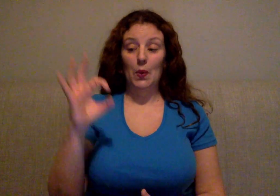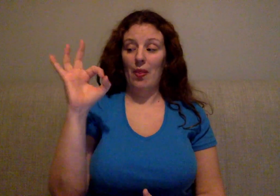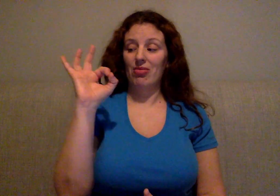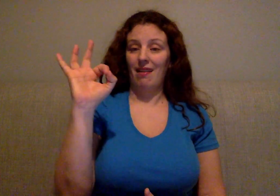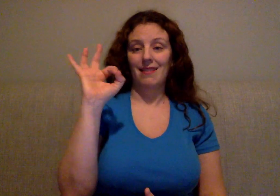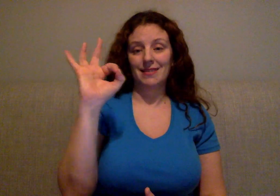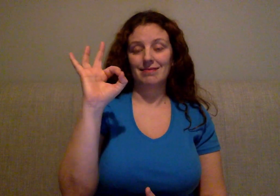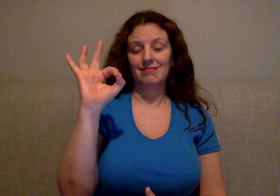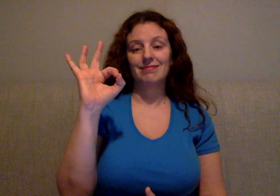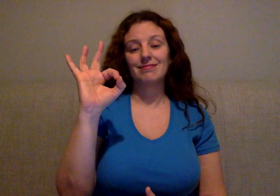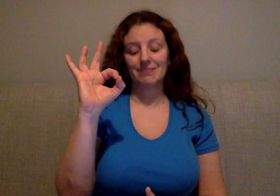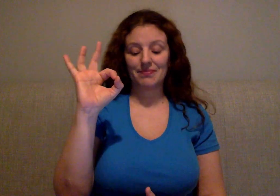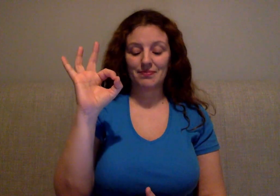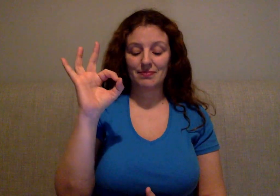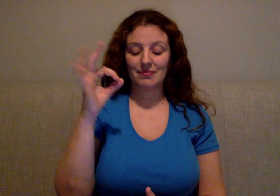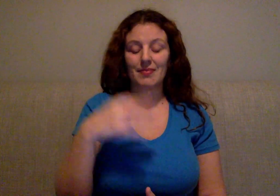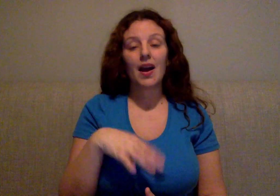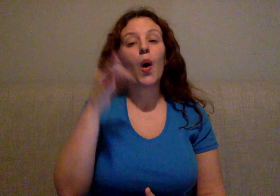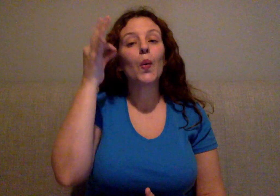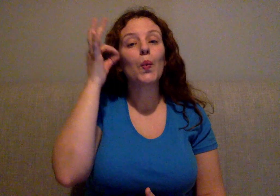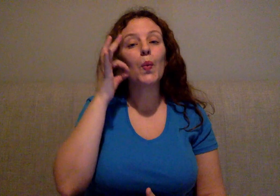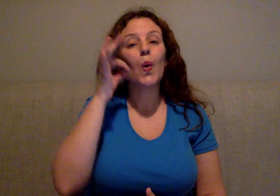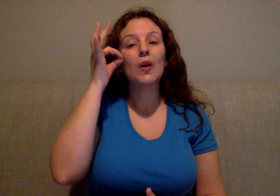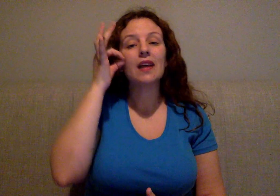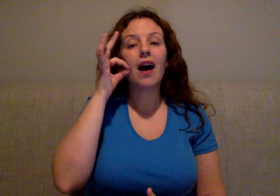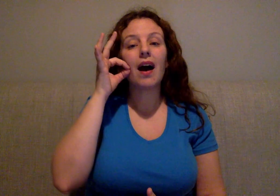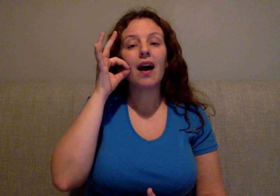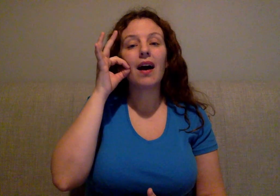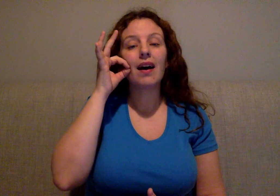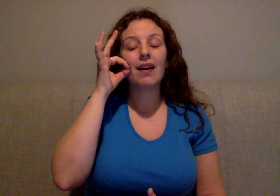Single O hand. WATER